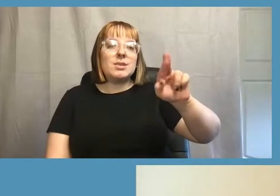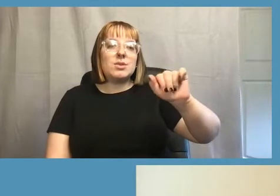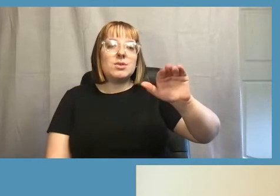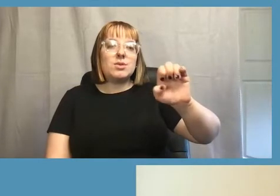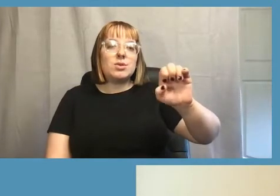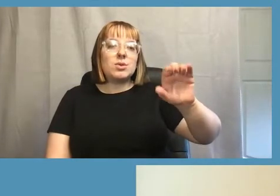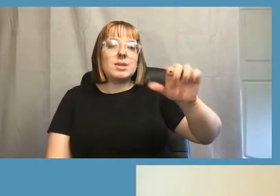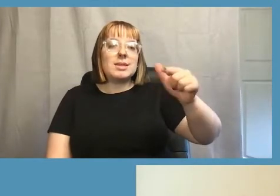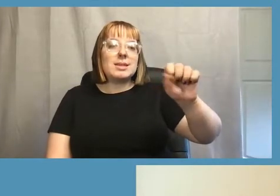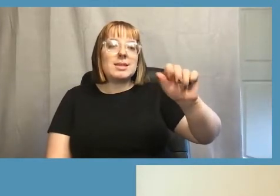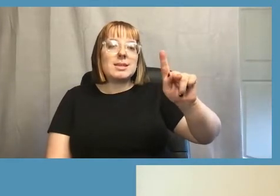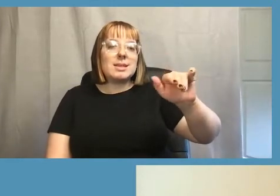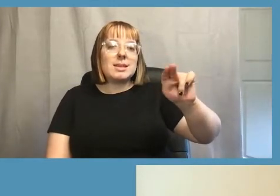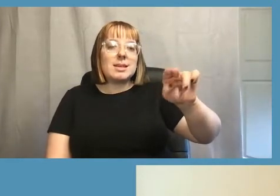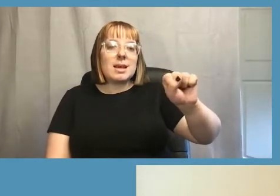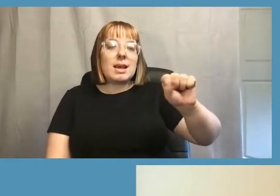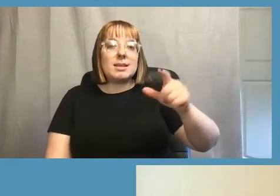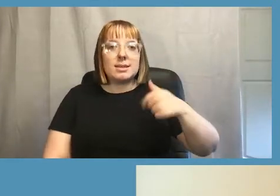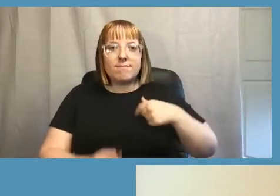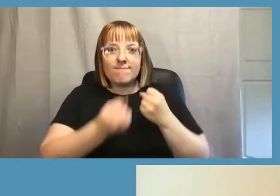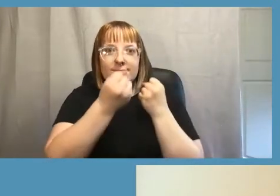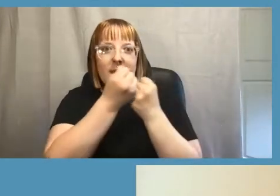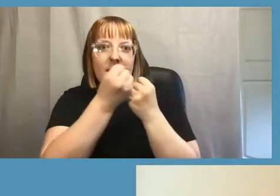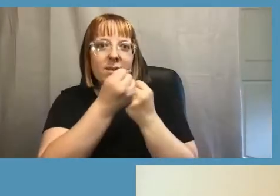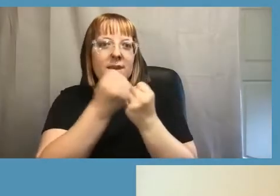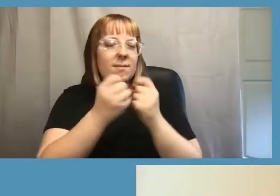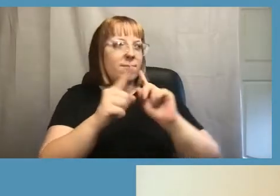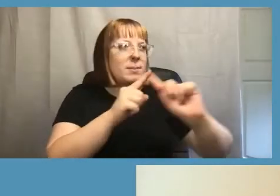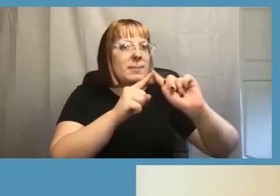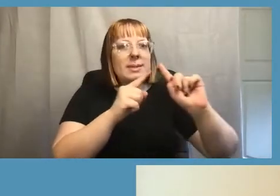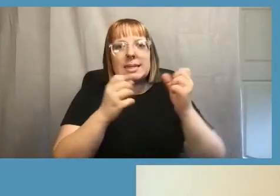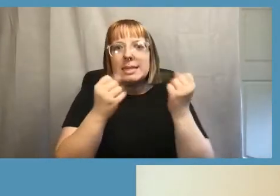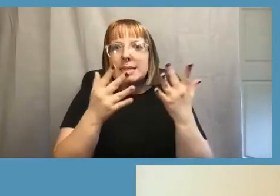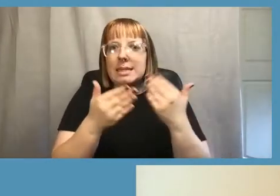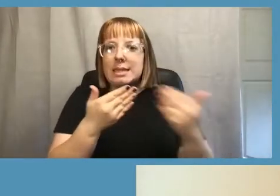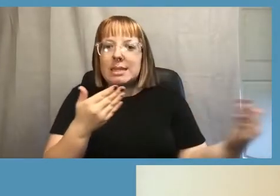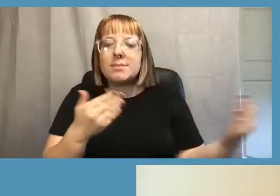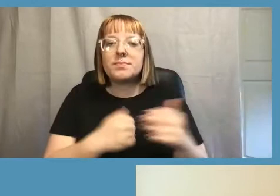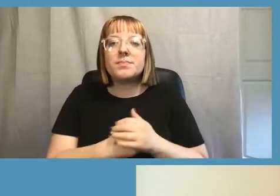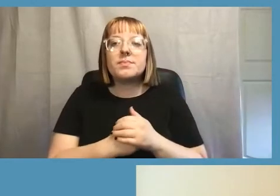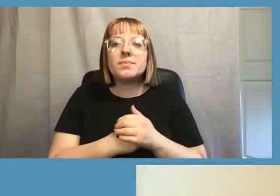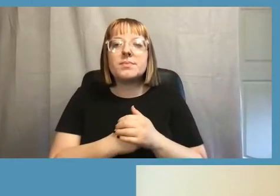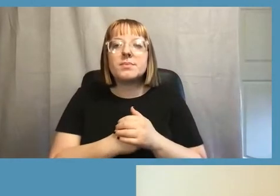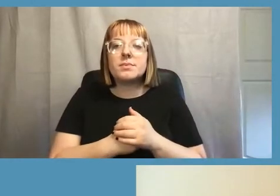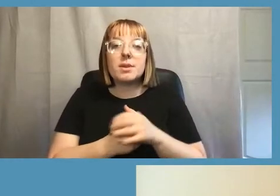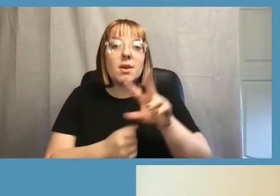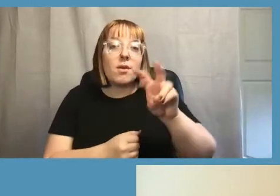advocate of steam fields in her work she explores techno-vernacular creativity and afrofuturism